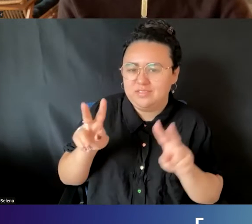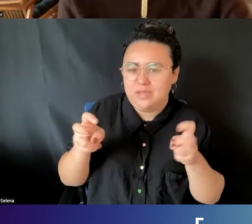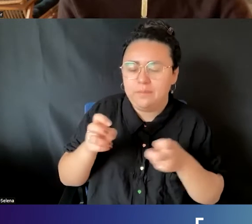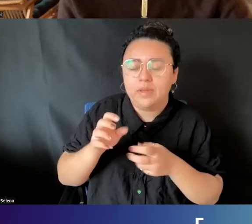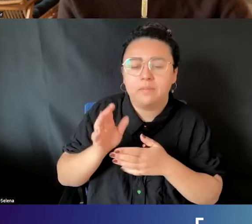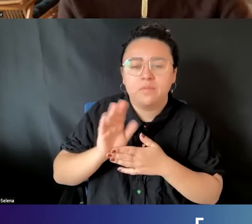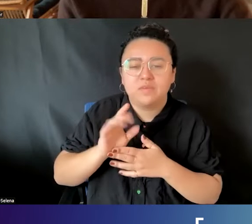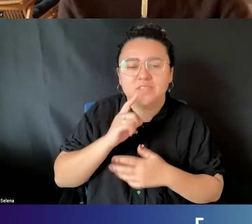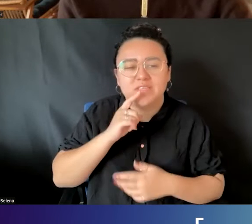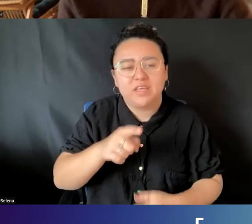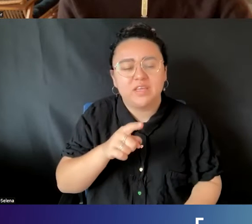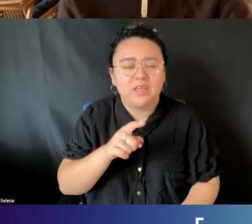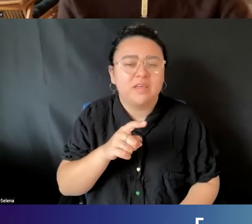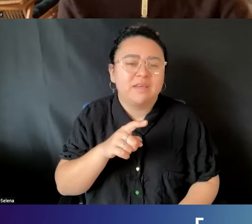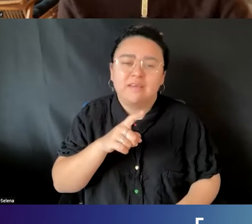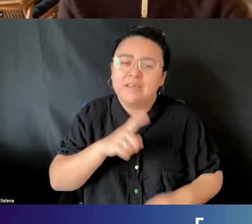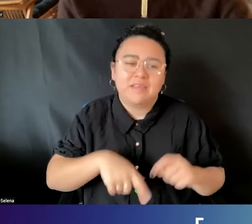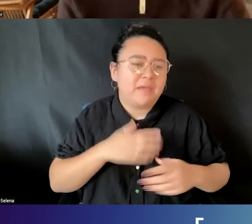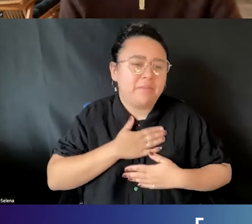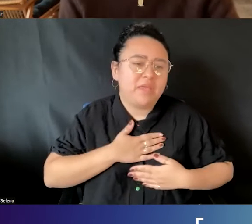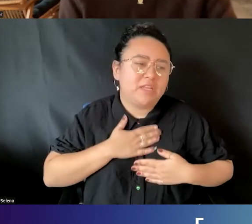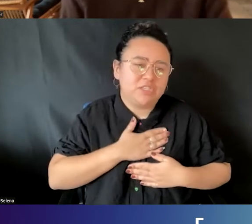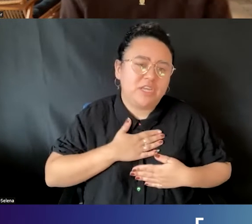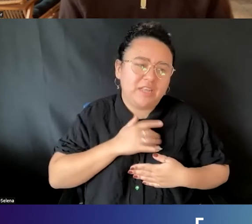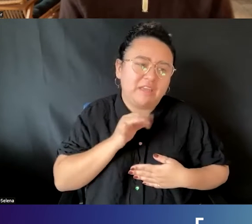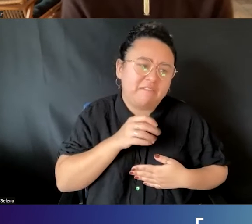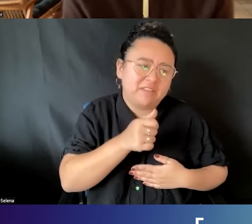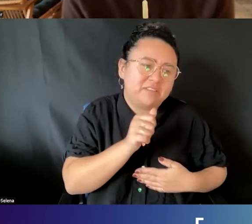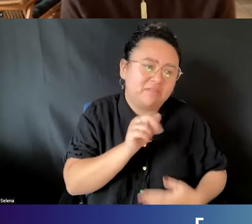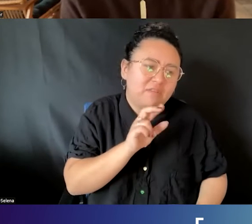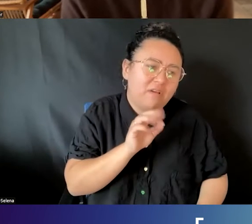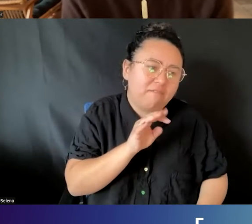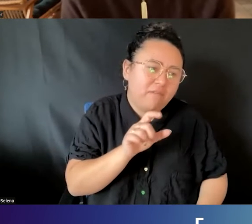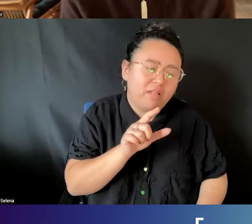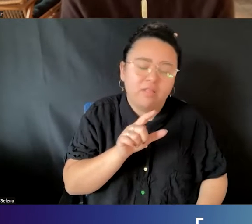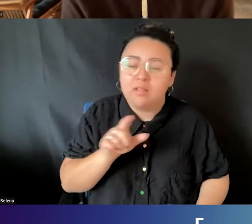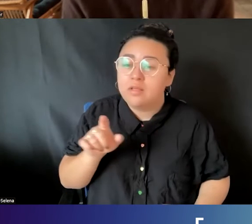Films that have a social issue can be artful and that you can never have it all at once. And I think that